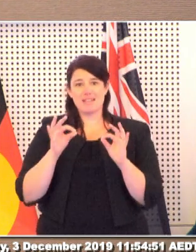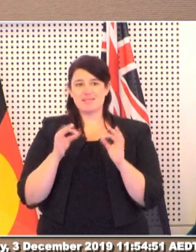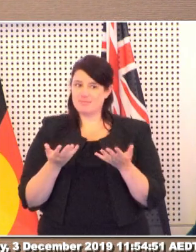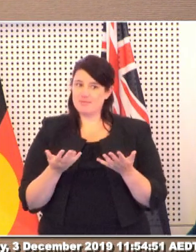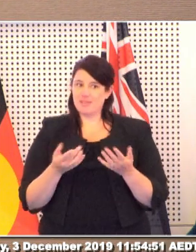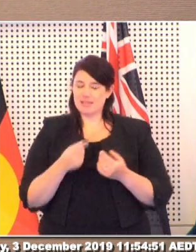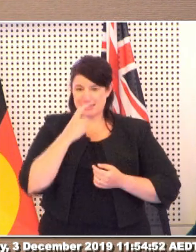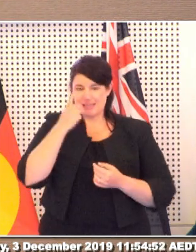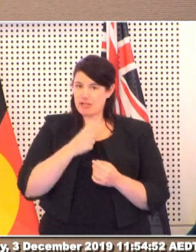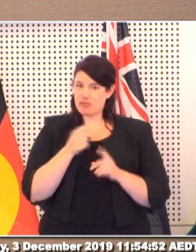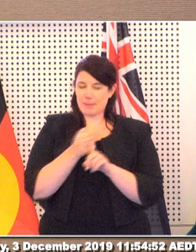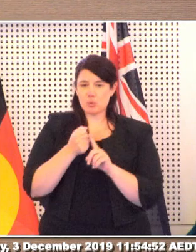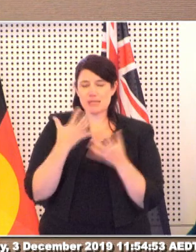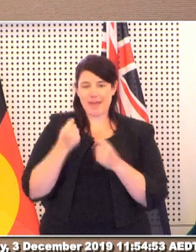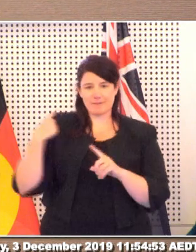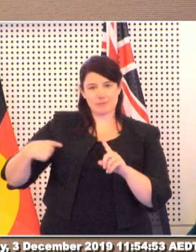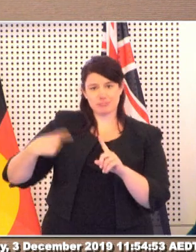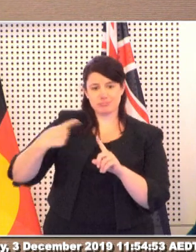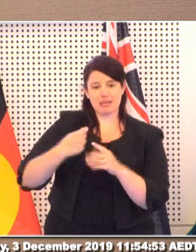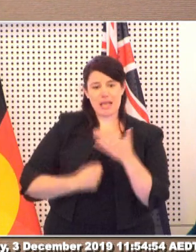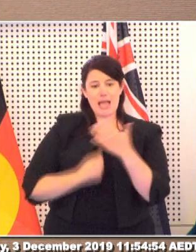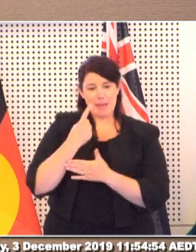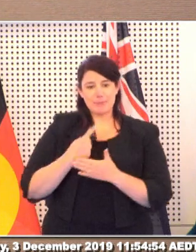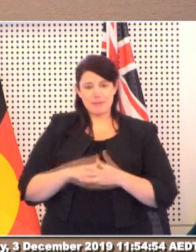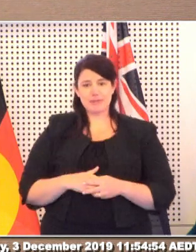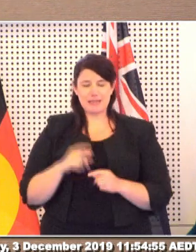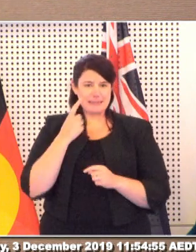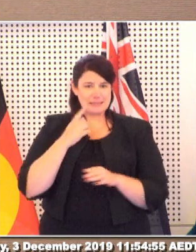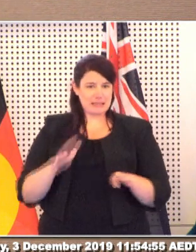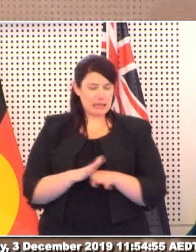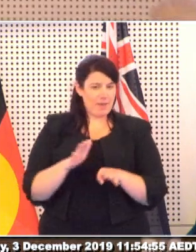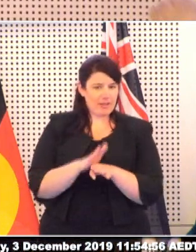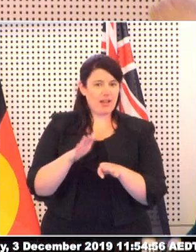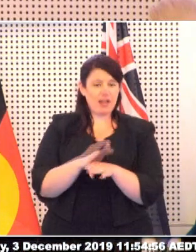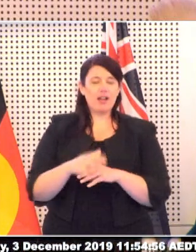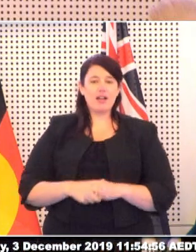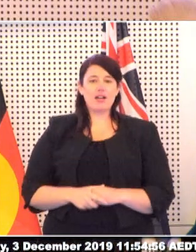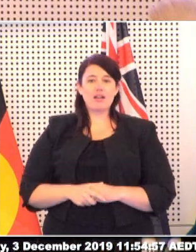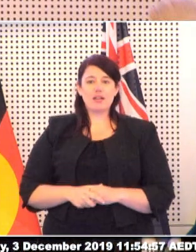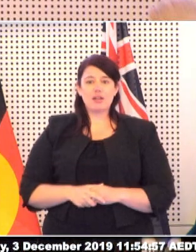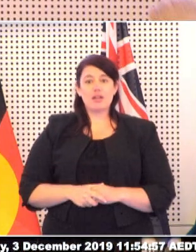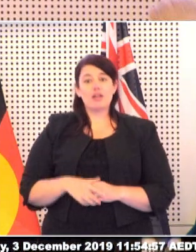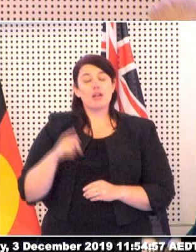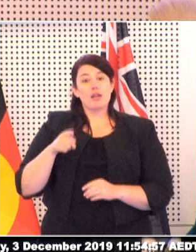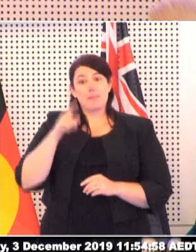And when she complained, she was told she was difficult and that she was demanding by managers of the group home.